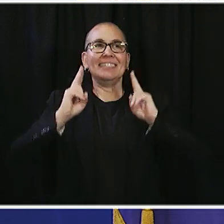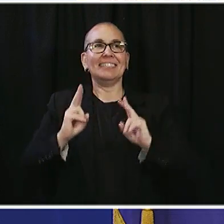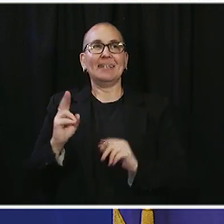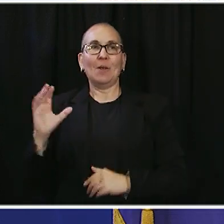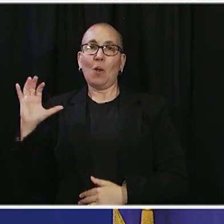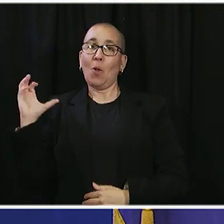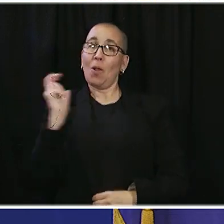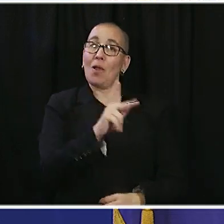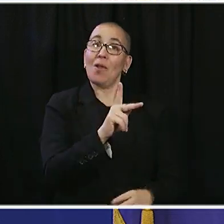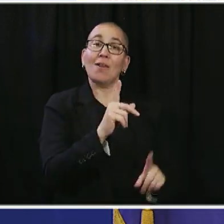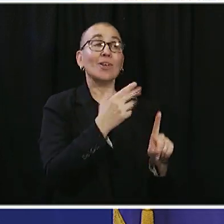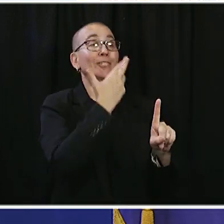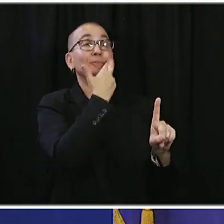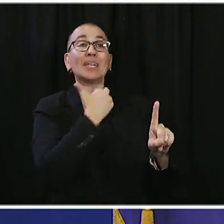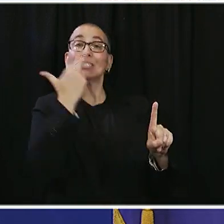GIVE THAT ECONOMIC ACTIVITY TO THAT BARBER.